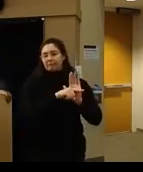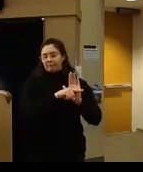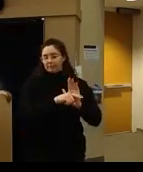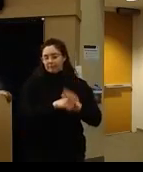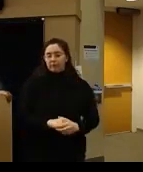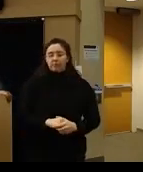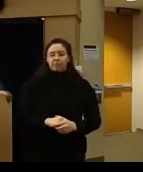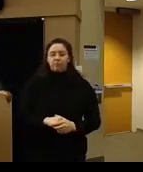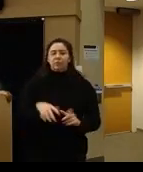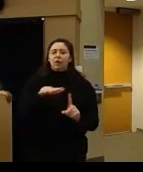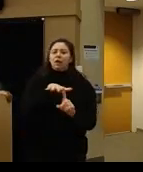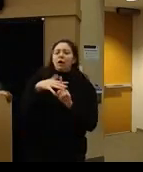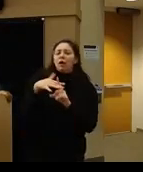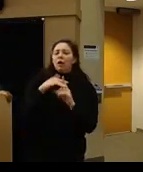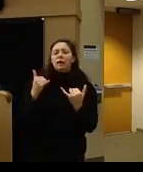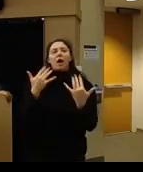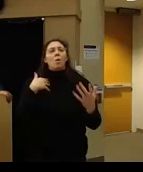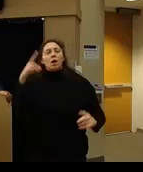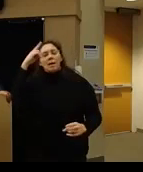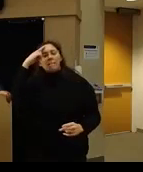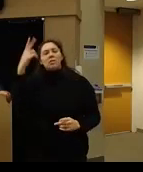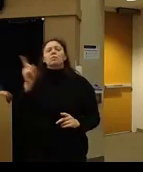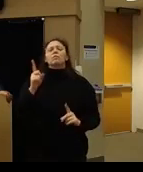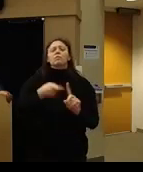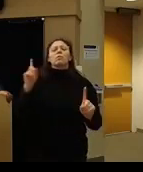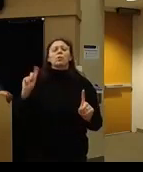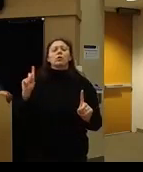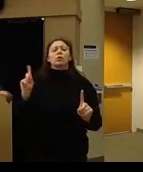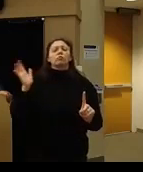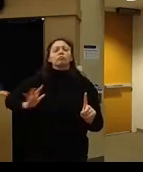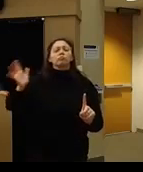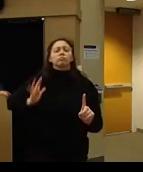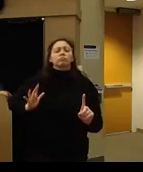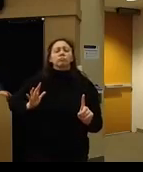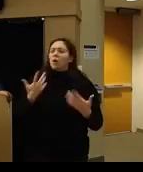at least a a hypothesis as to where that came from and I don't want to offend anybody who's